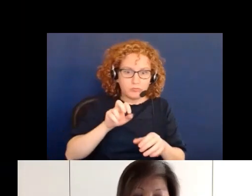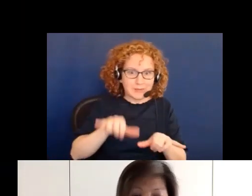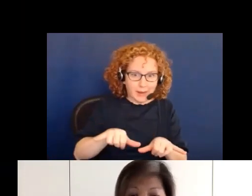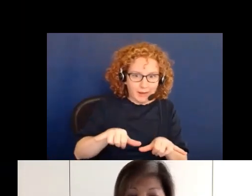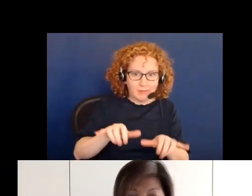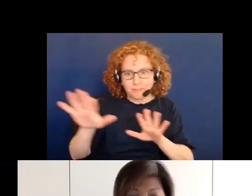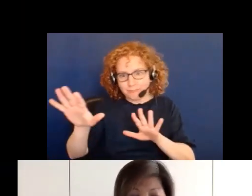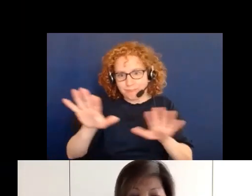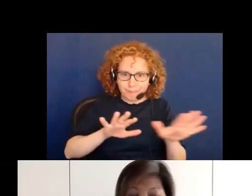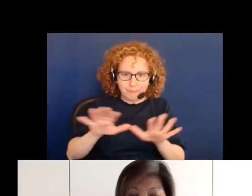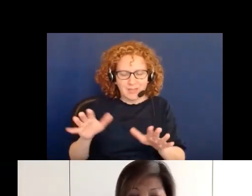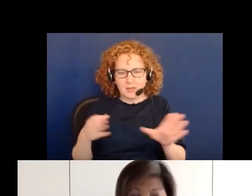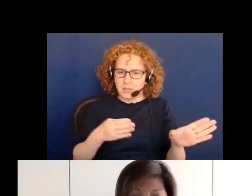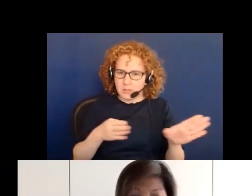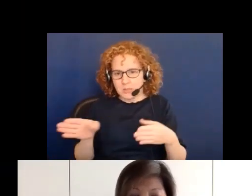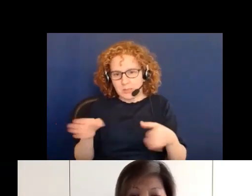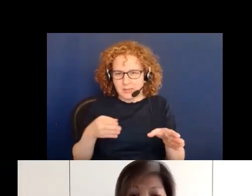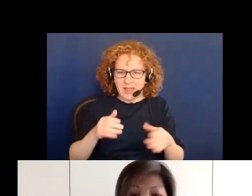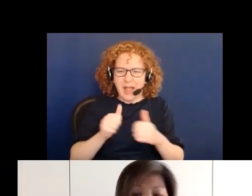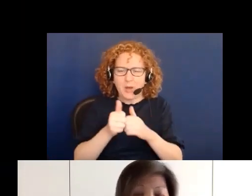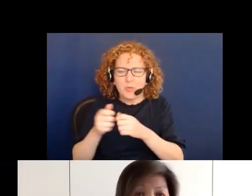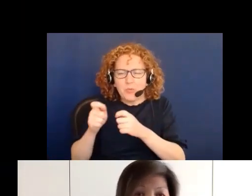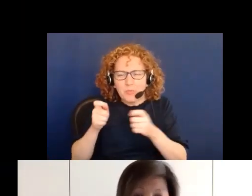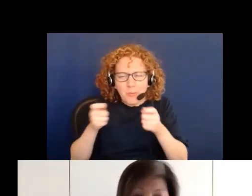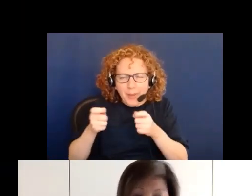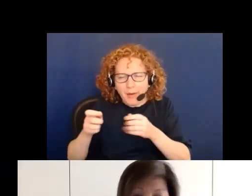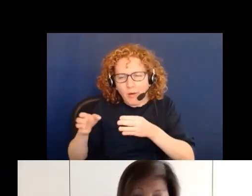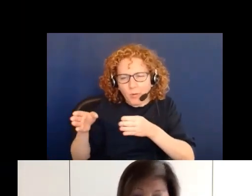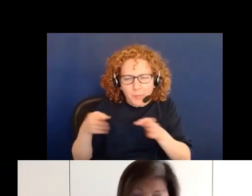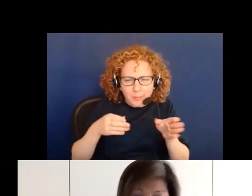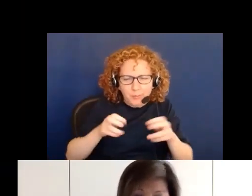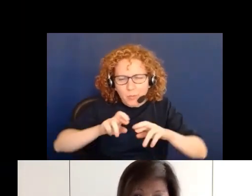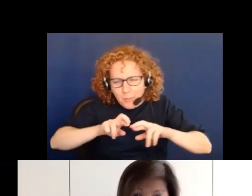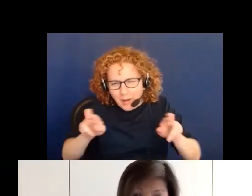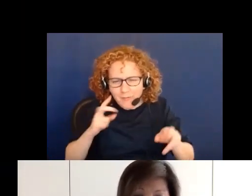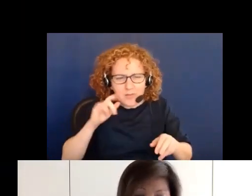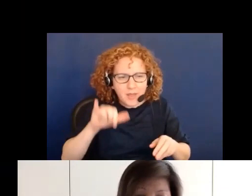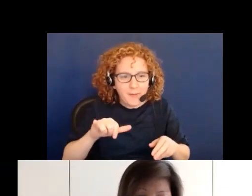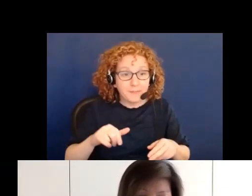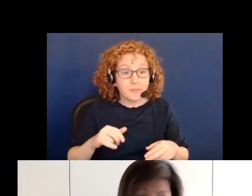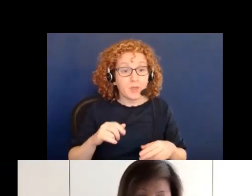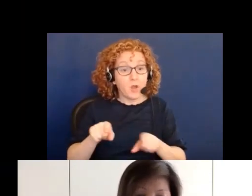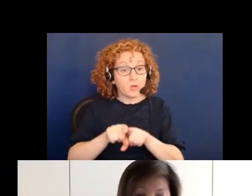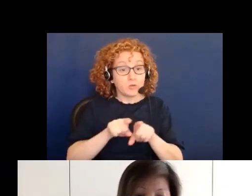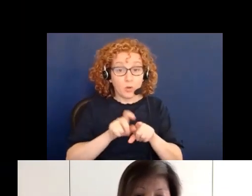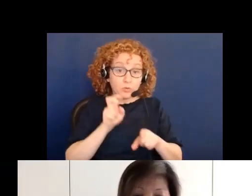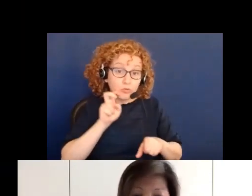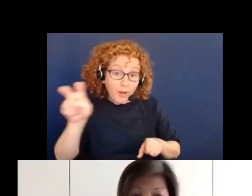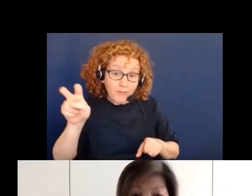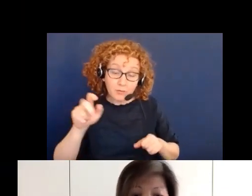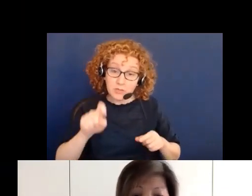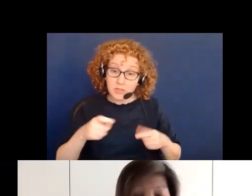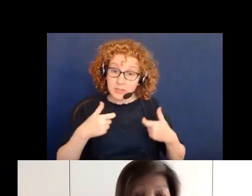researchers travelers will need digital health certificates or passports to be eligible to enroll